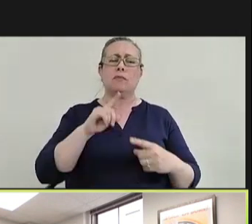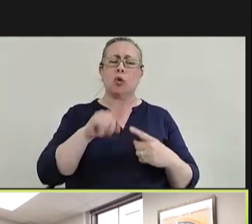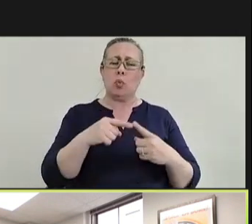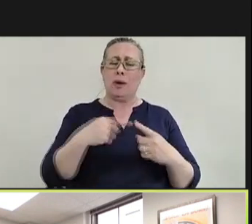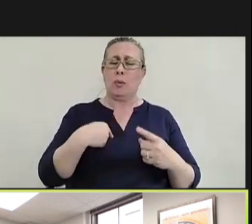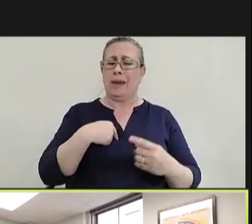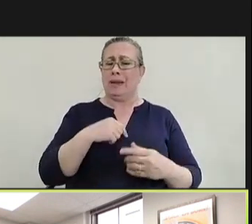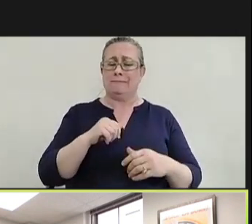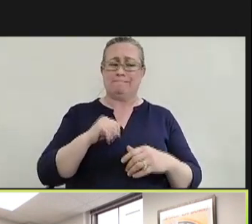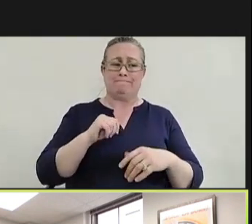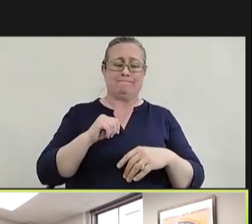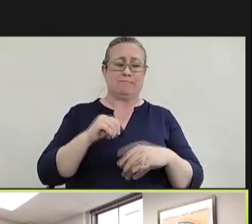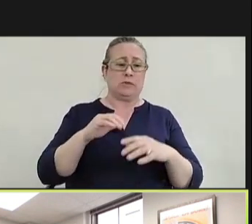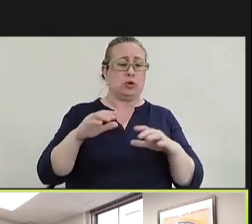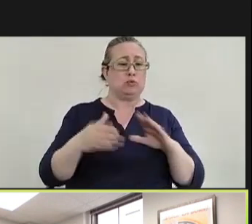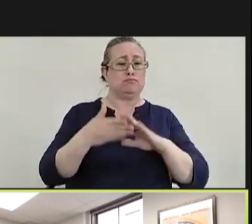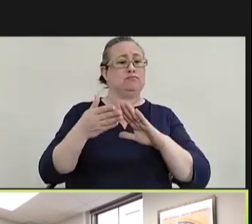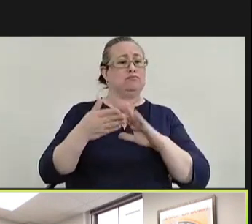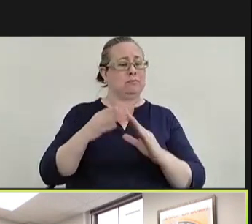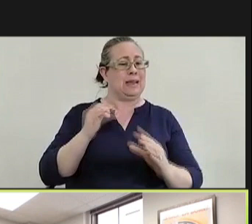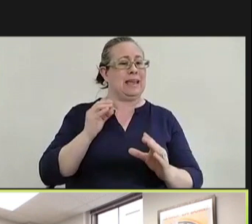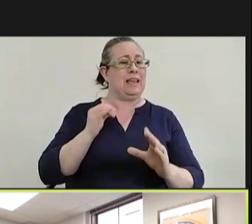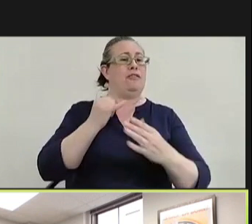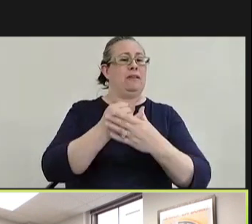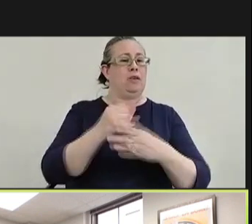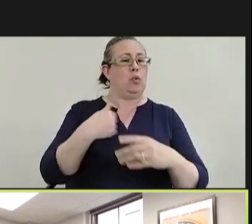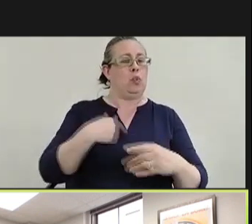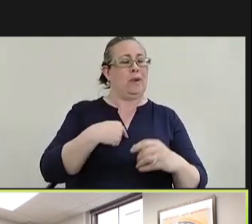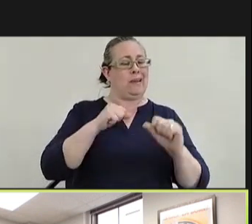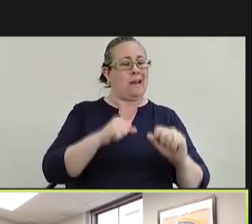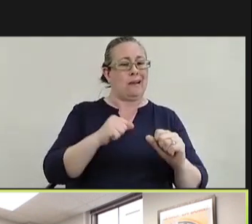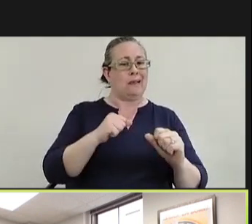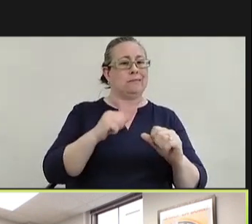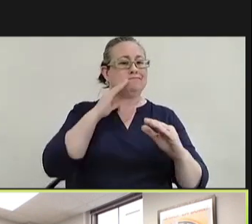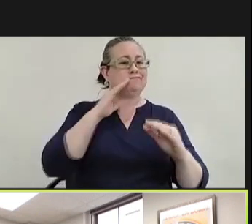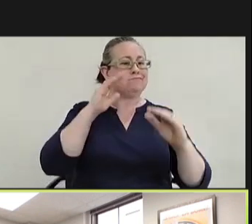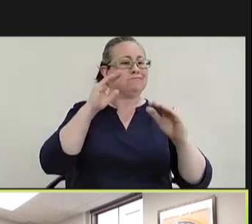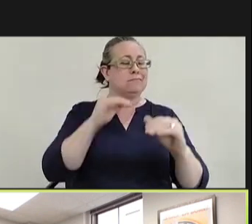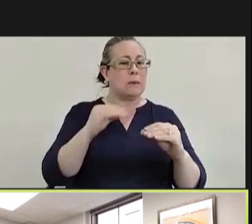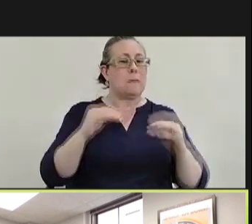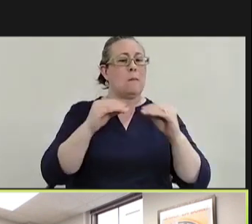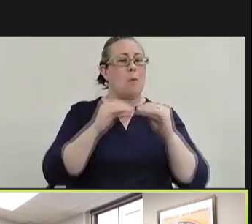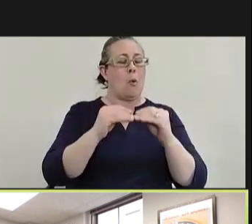we can expect increased vaccine knowledge among our pregnant patients, trust in the information